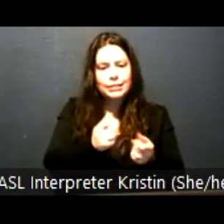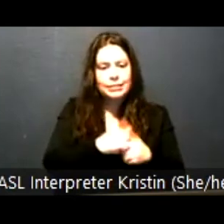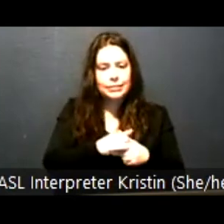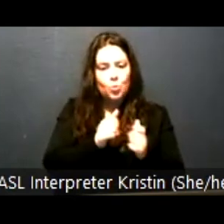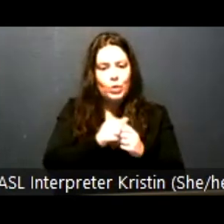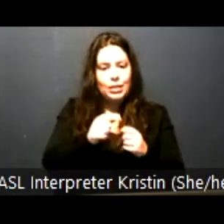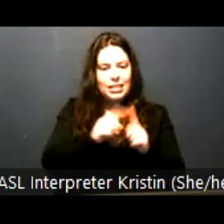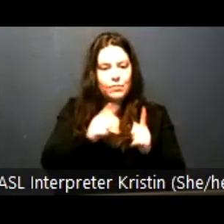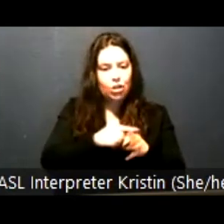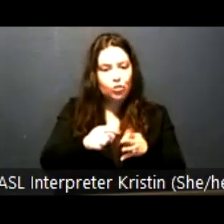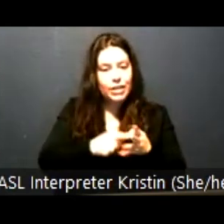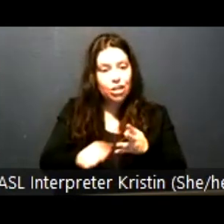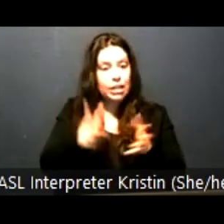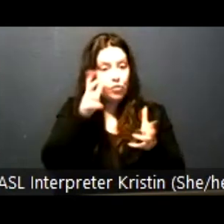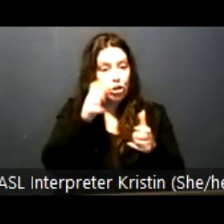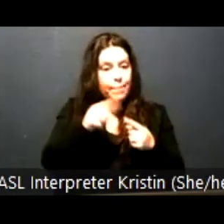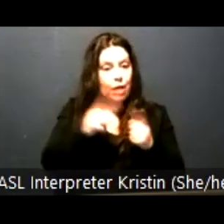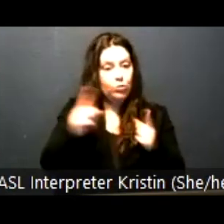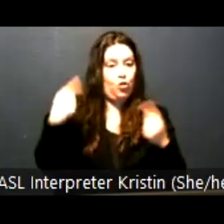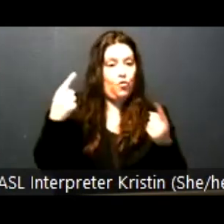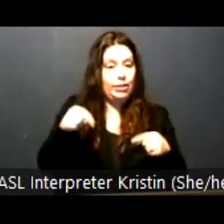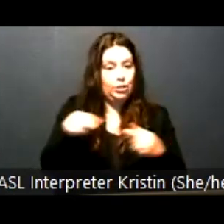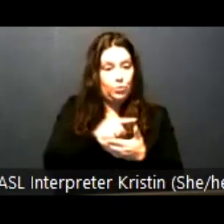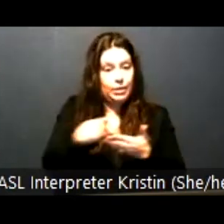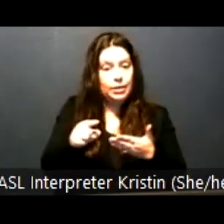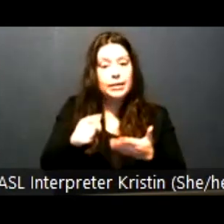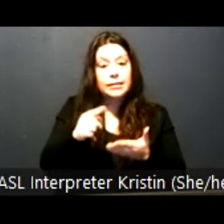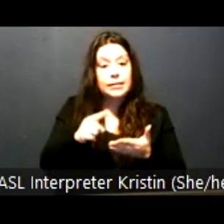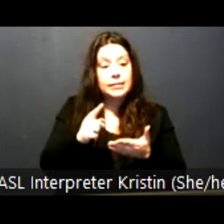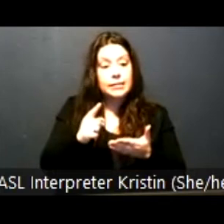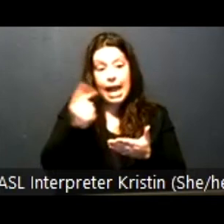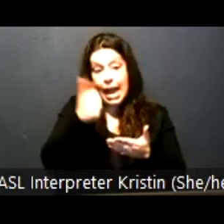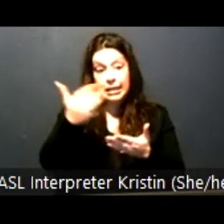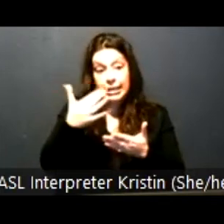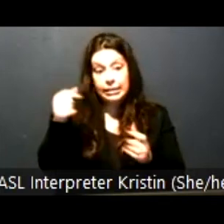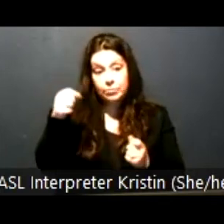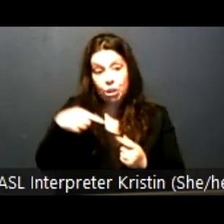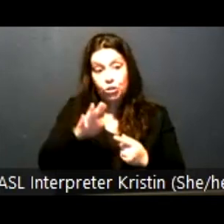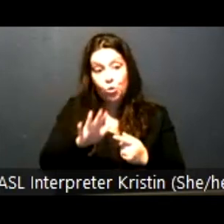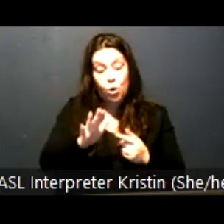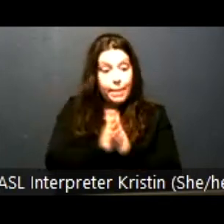already that might kind of spark your passion. Is it making observations, working with animals